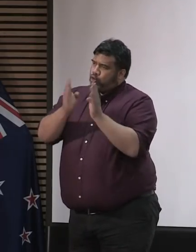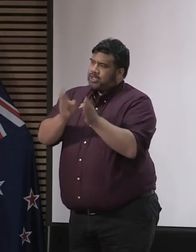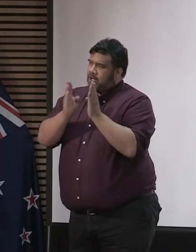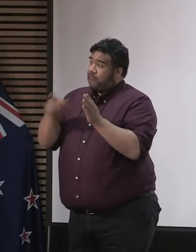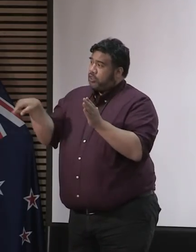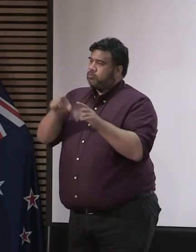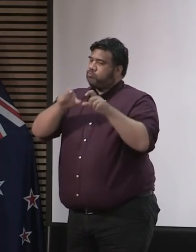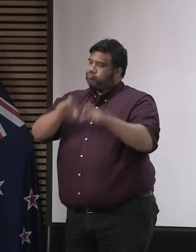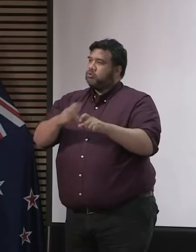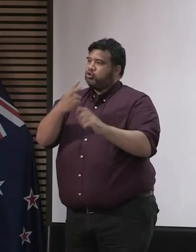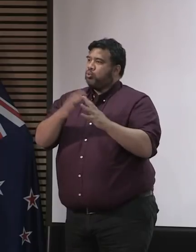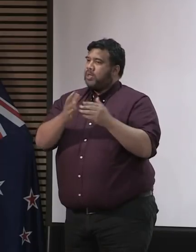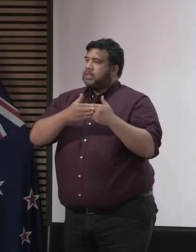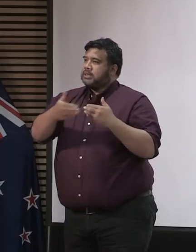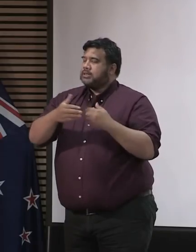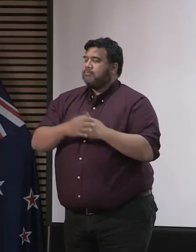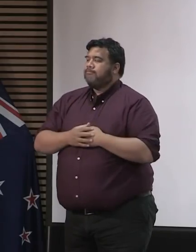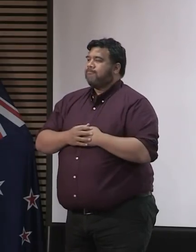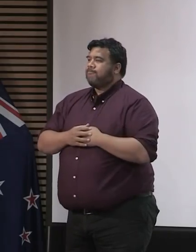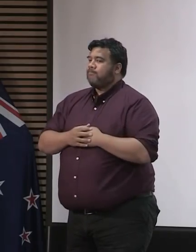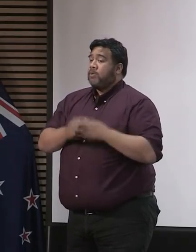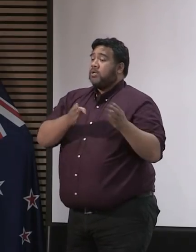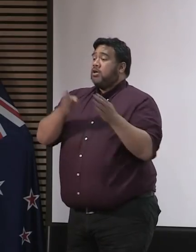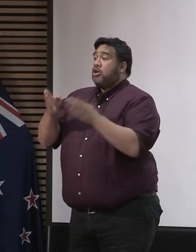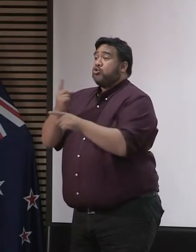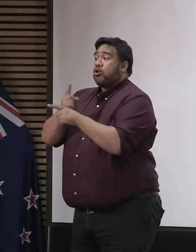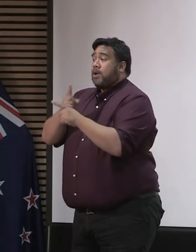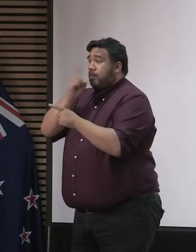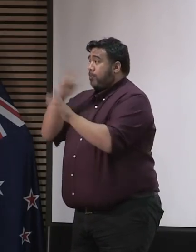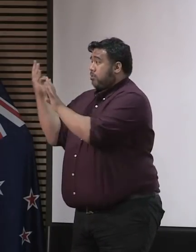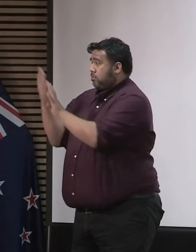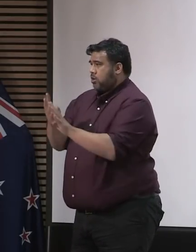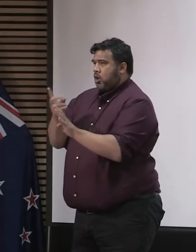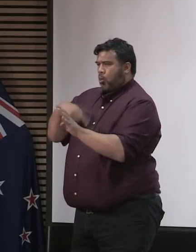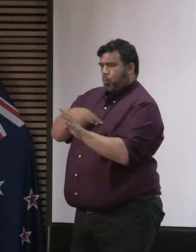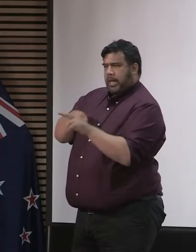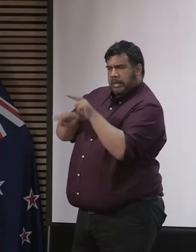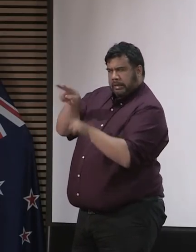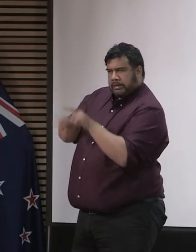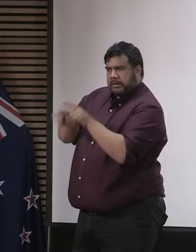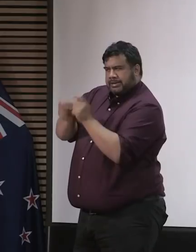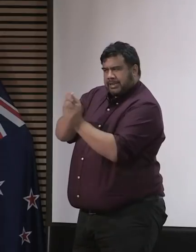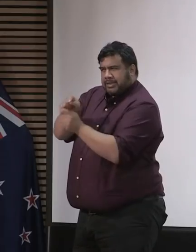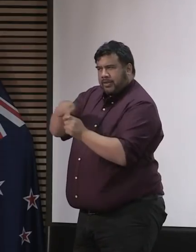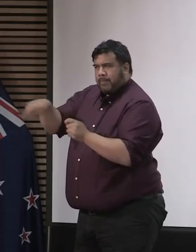The number in quarantine, so those who we are testing or who have symptoms, is 97 with